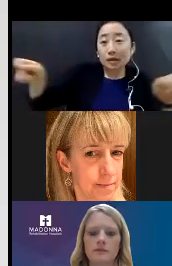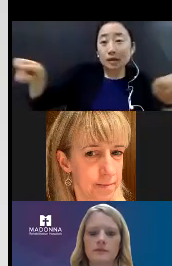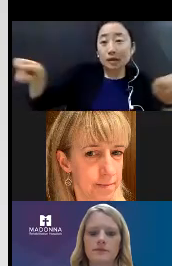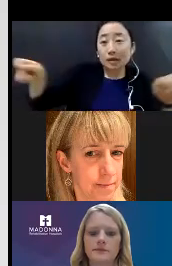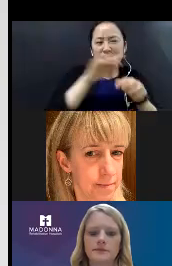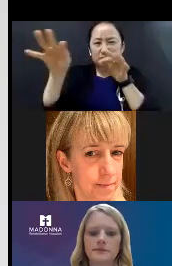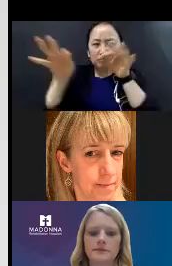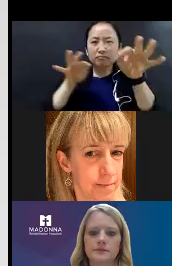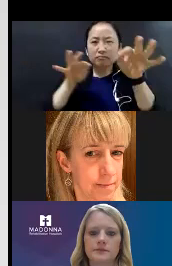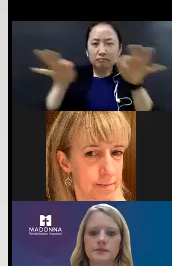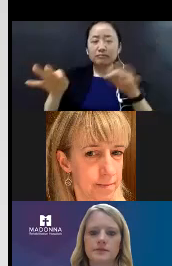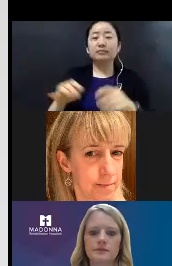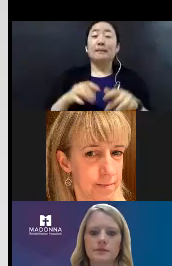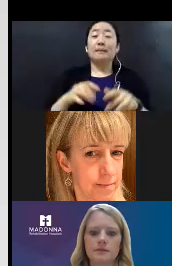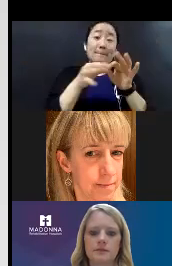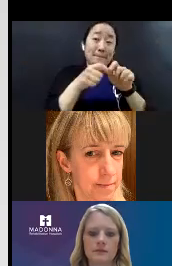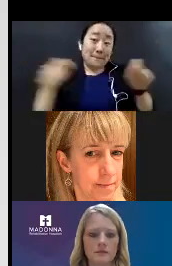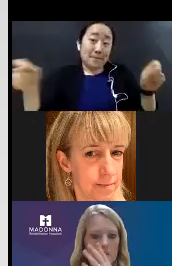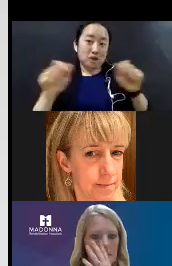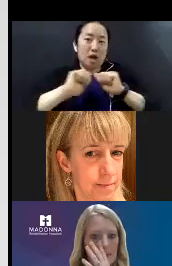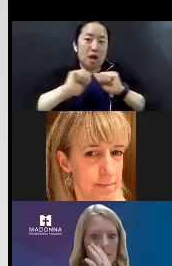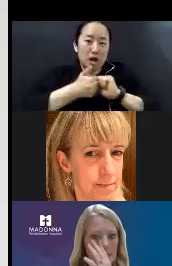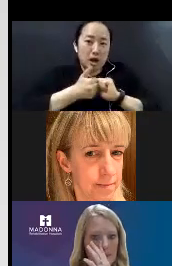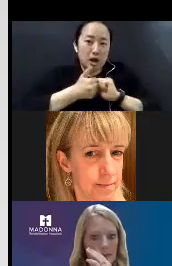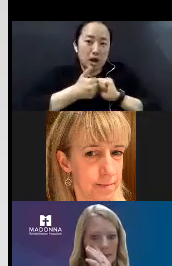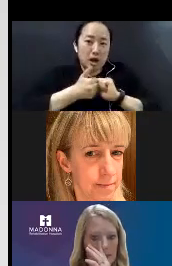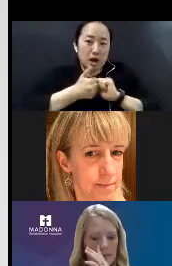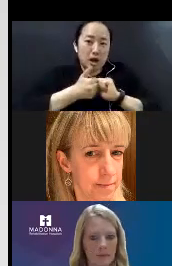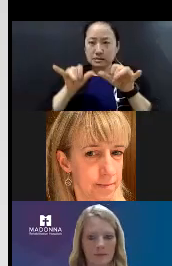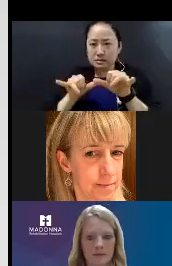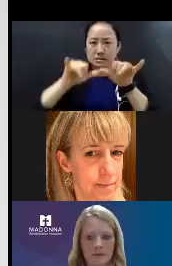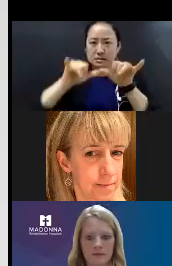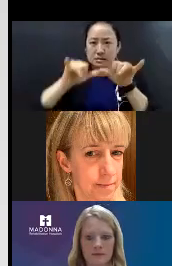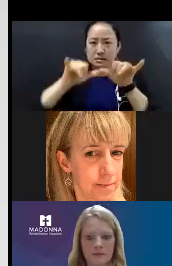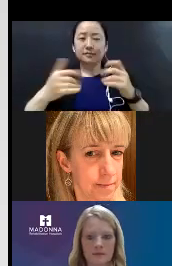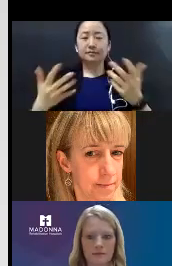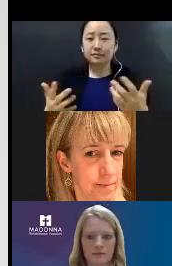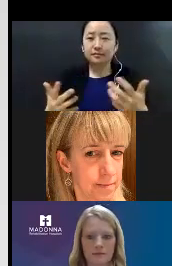MEASURE CERTAIN SPACES BECAUSE LIKE A HALLWAY IS